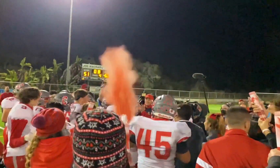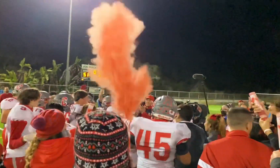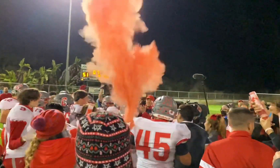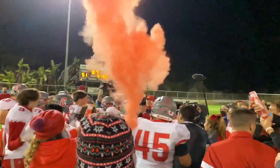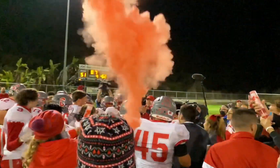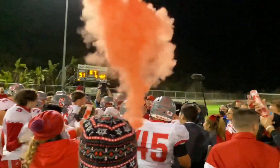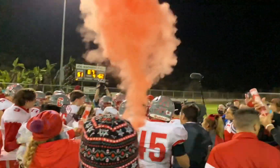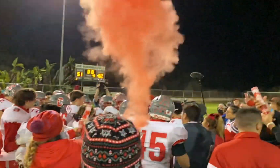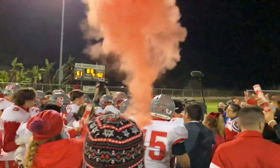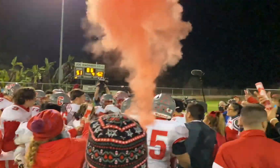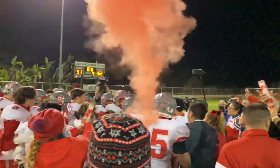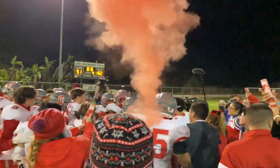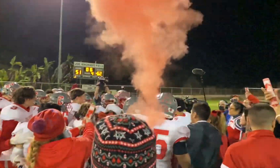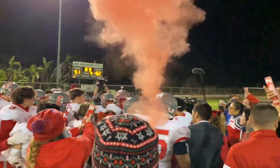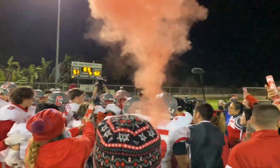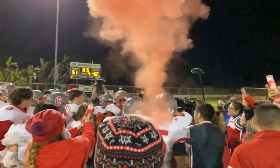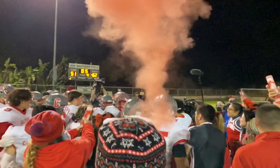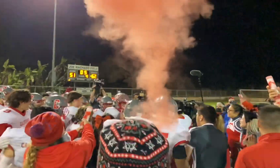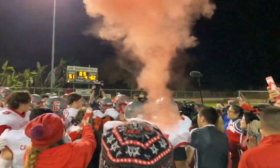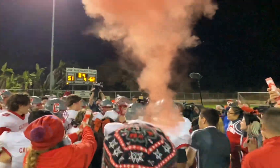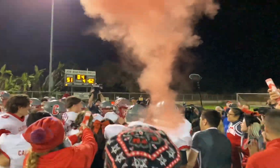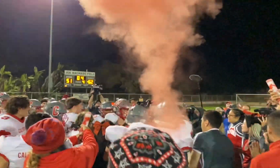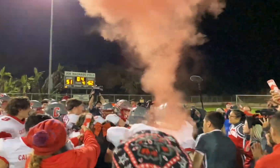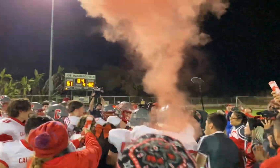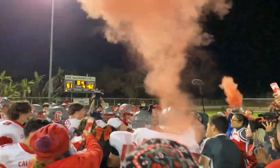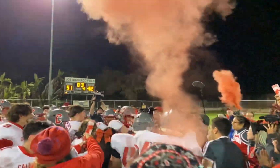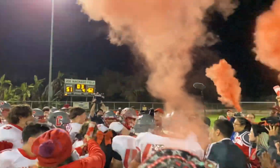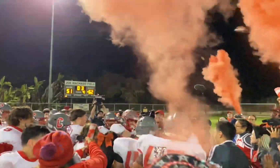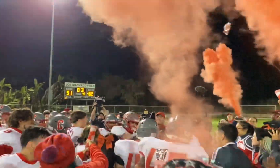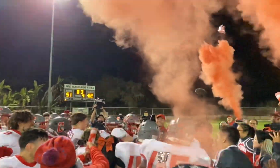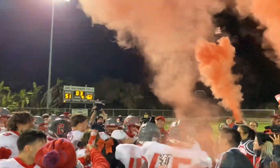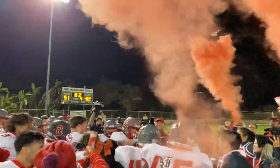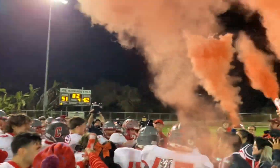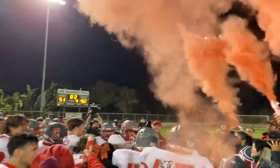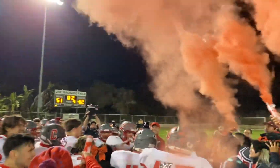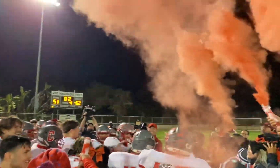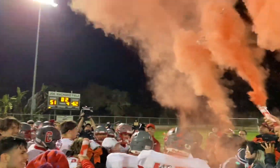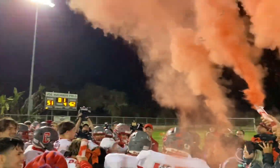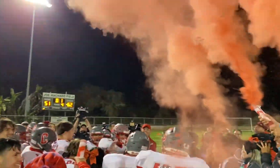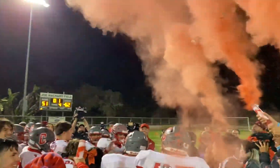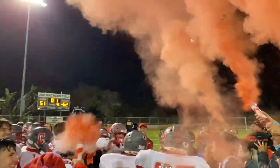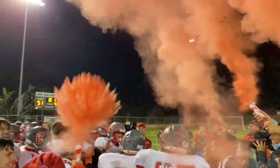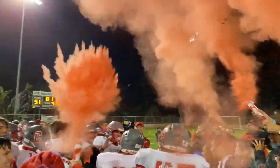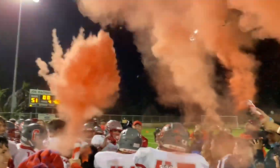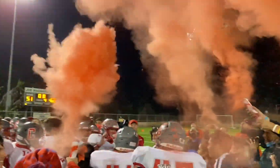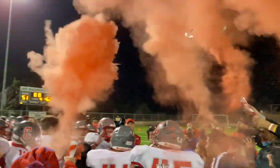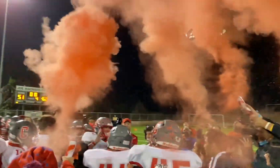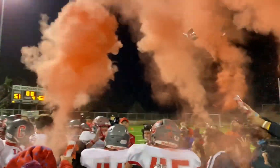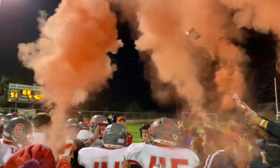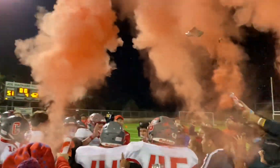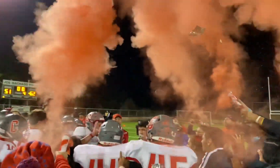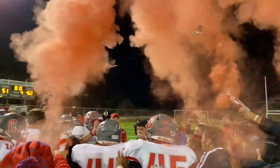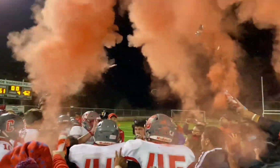(boom* red riverside red* boom)